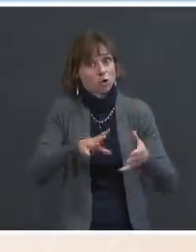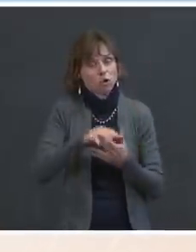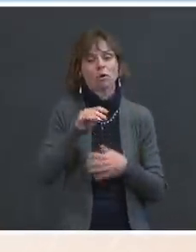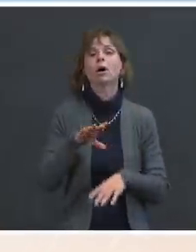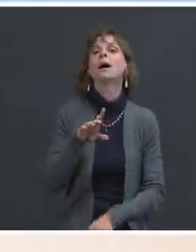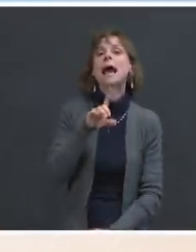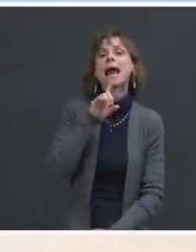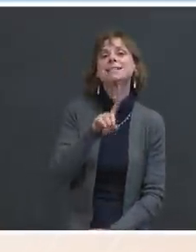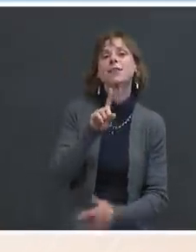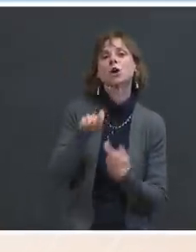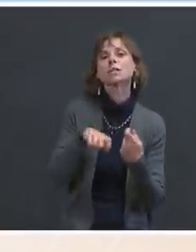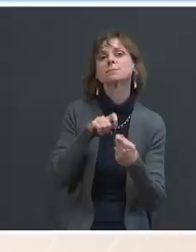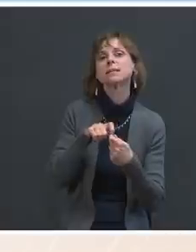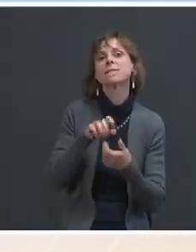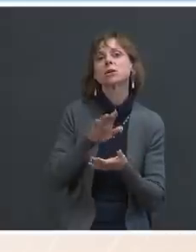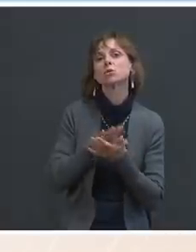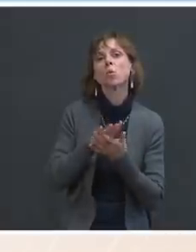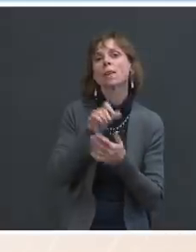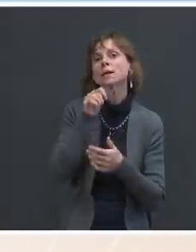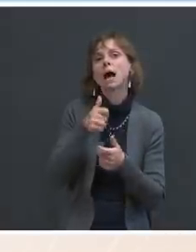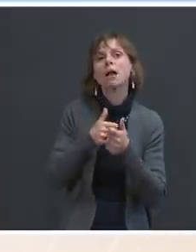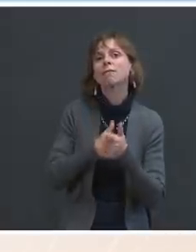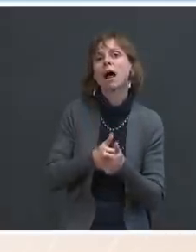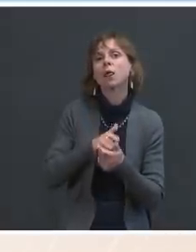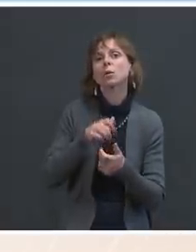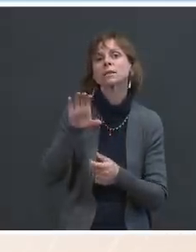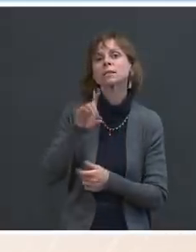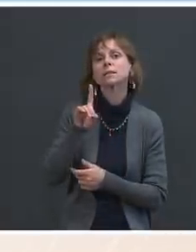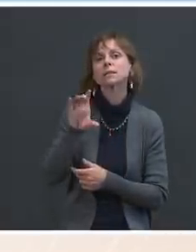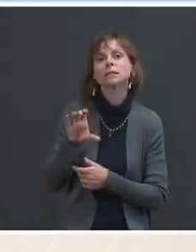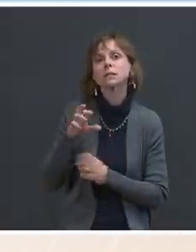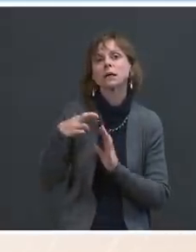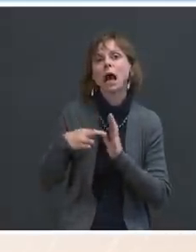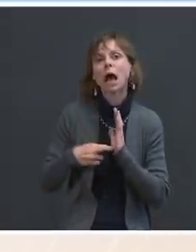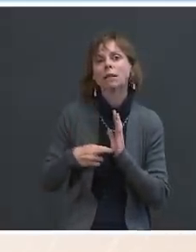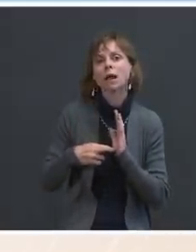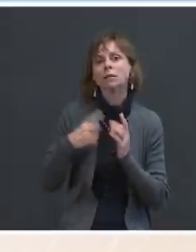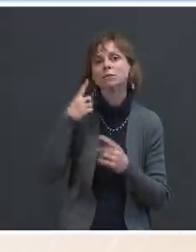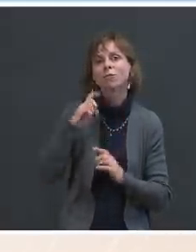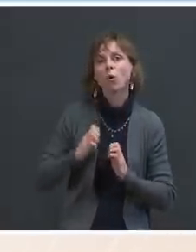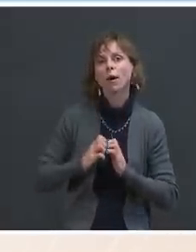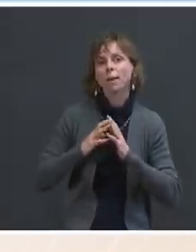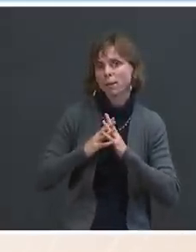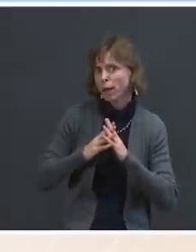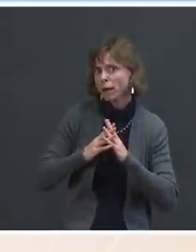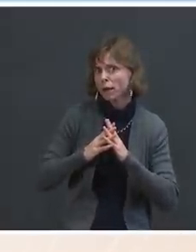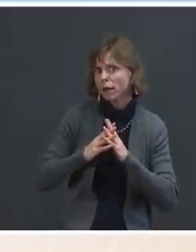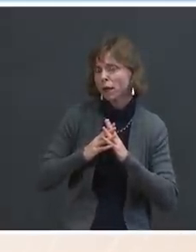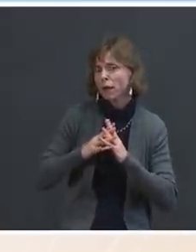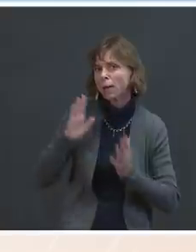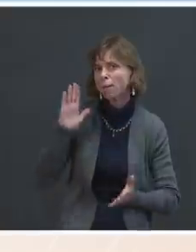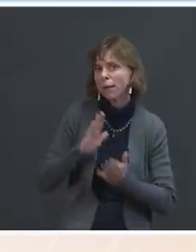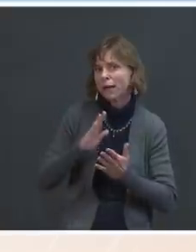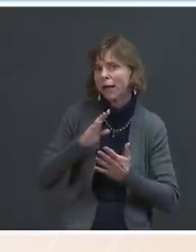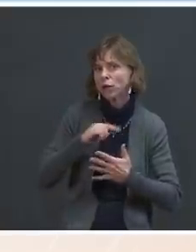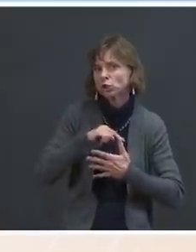though that is not following the CDC guidelines of implementing the mitigation steps so they can reopen? The Press: I mean the CDC is saying,